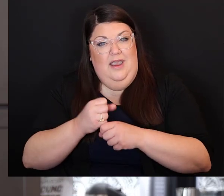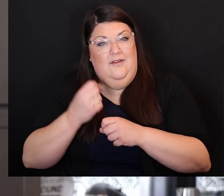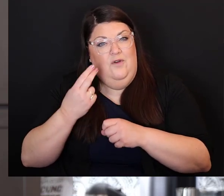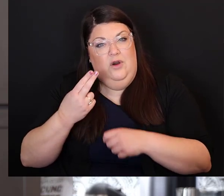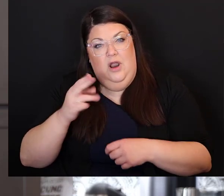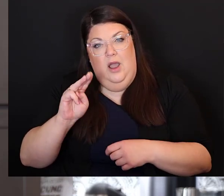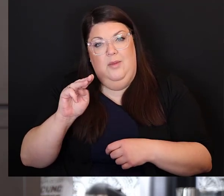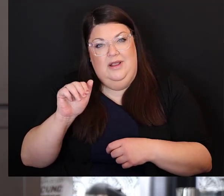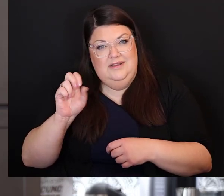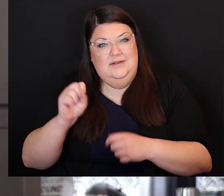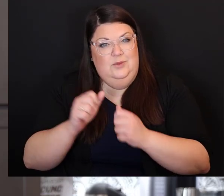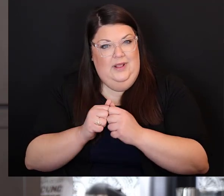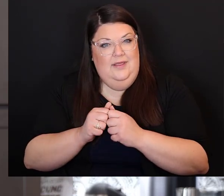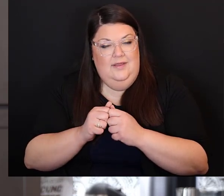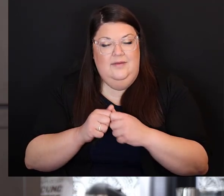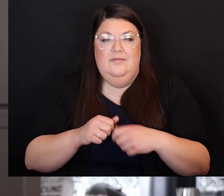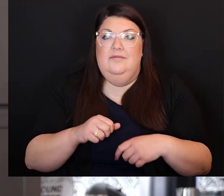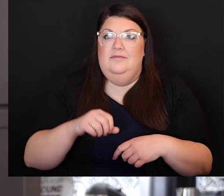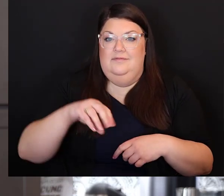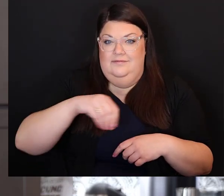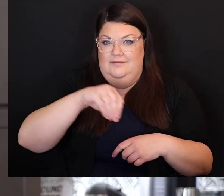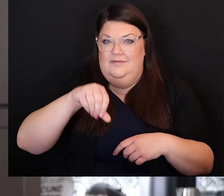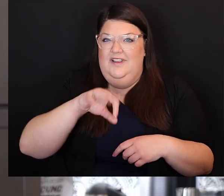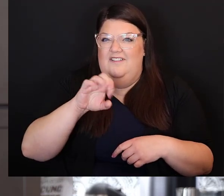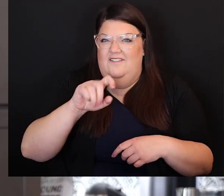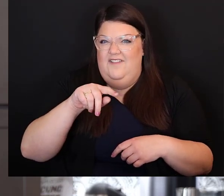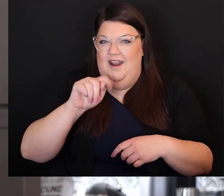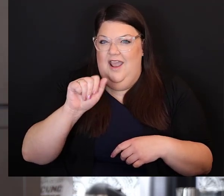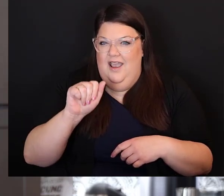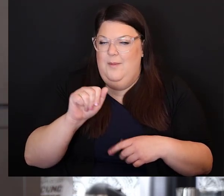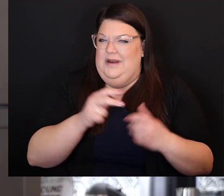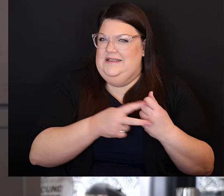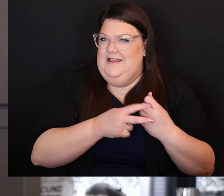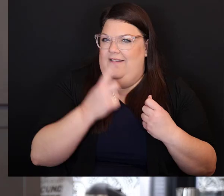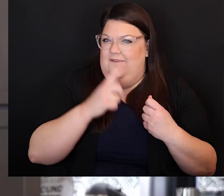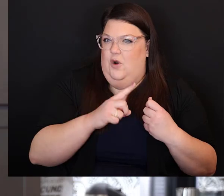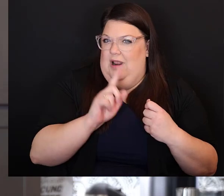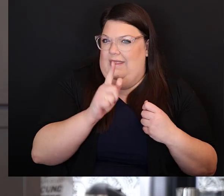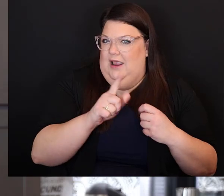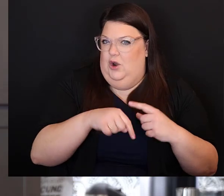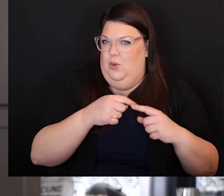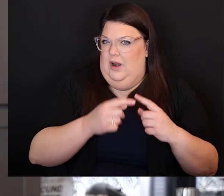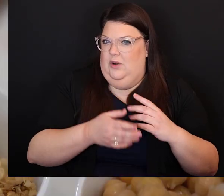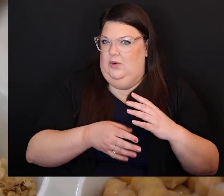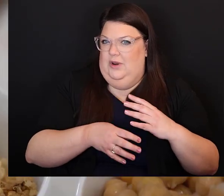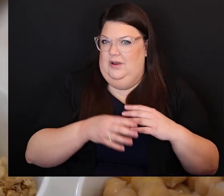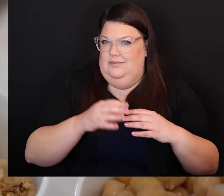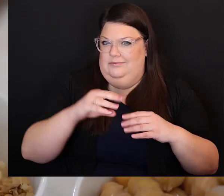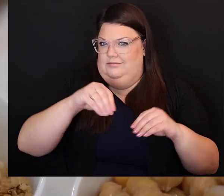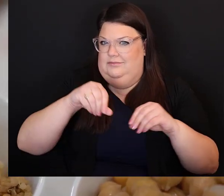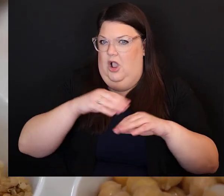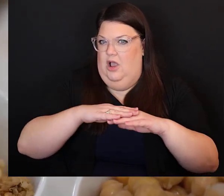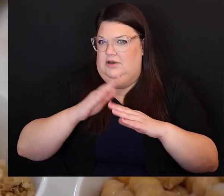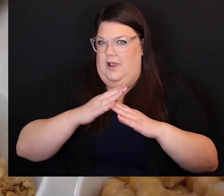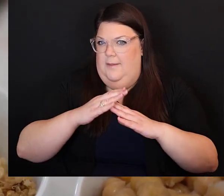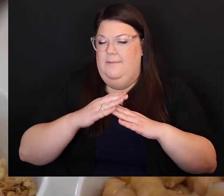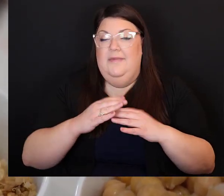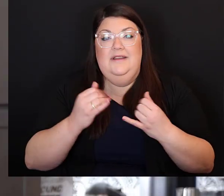Crumbled feta. Again, just a little bit of salt. I'm gonna save a little bit for garnish when we garnish the plates. Today, we're gonna serve it over quinoa.